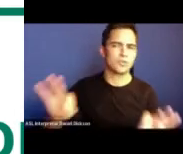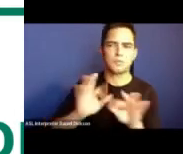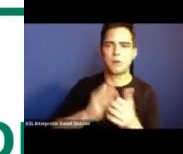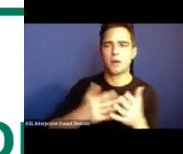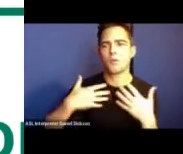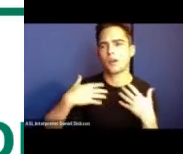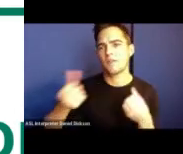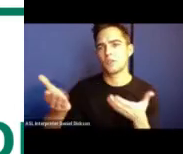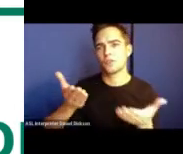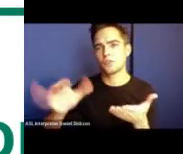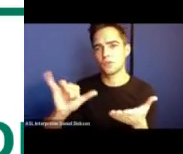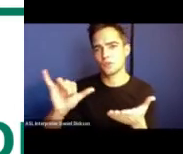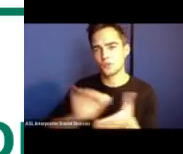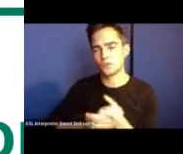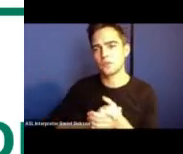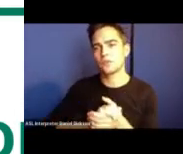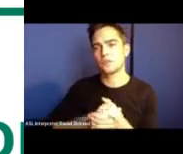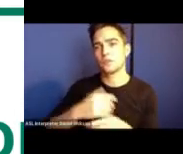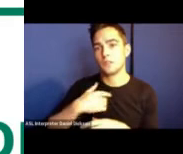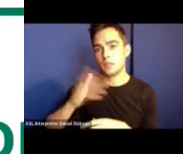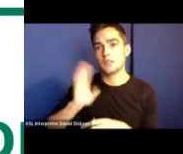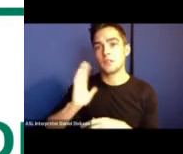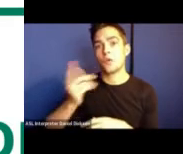services. I was one of the first